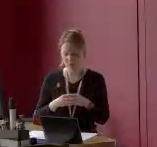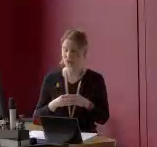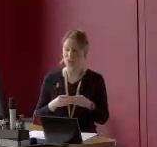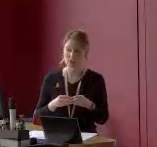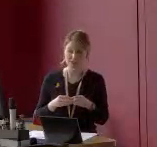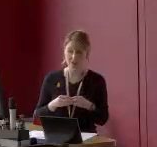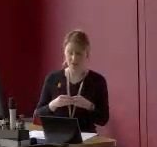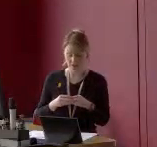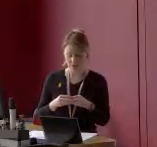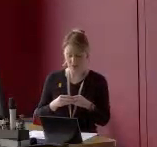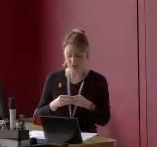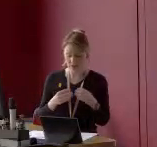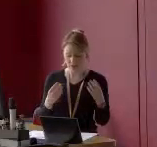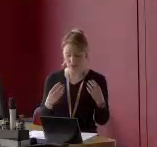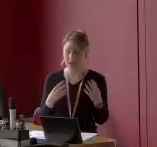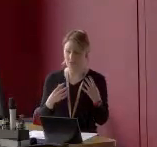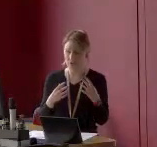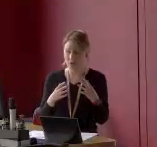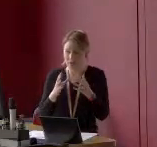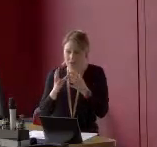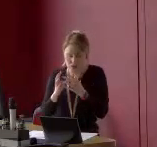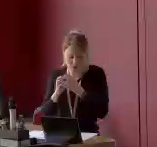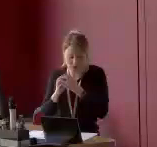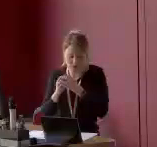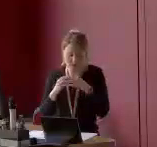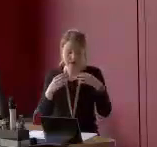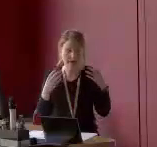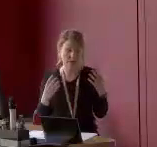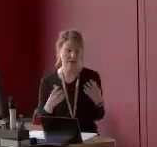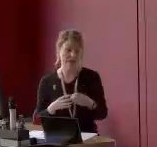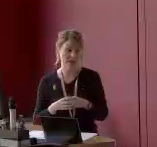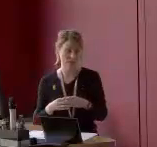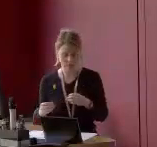to communicating research which as we know can be quite exclusive can be inaccessible